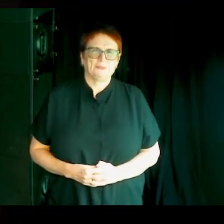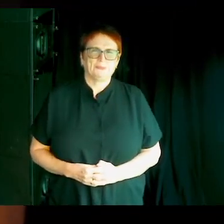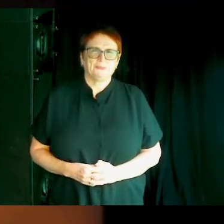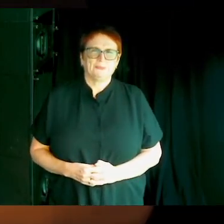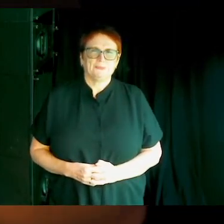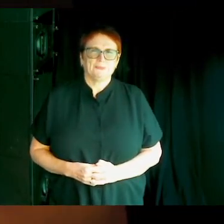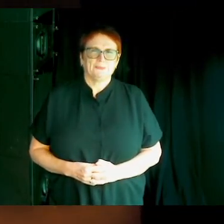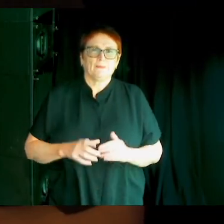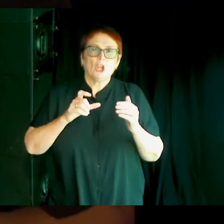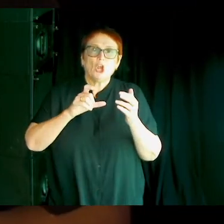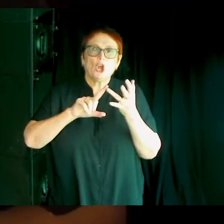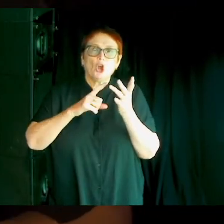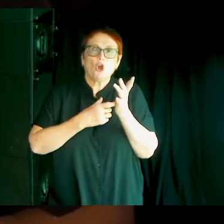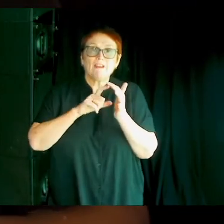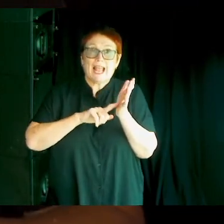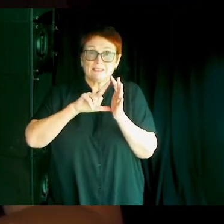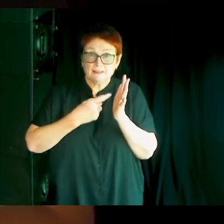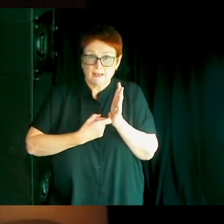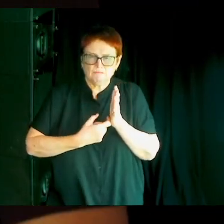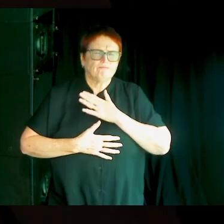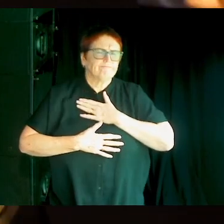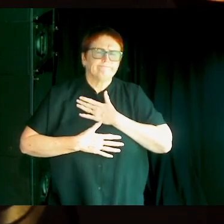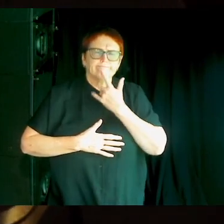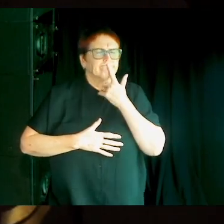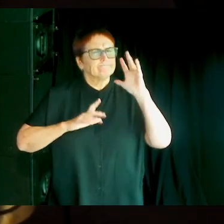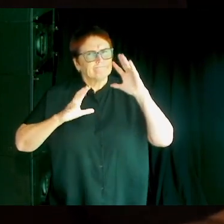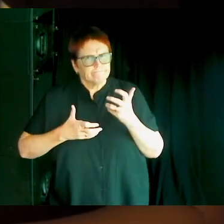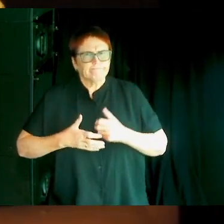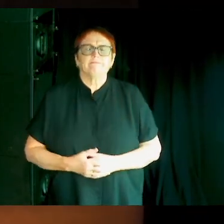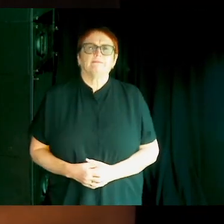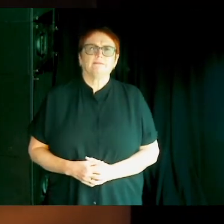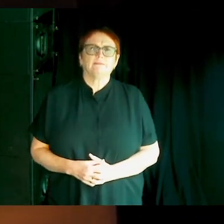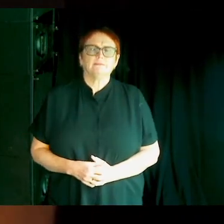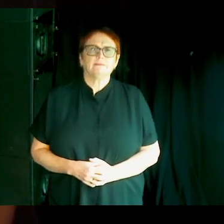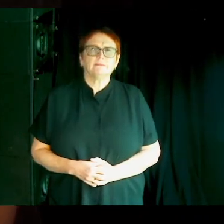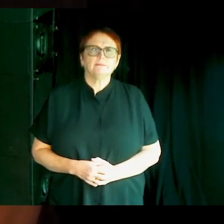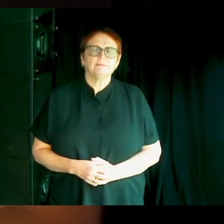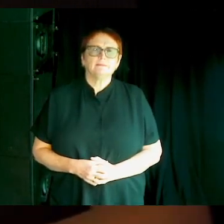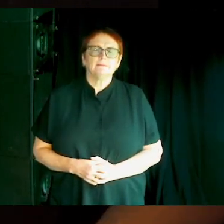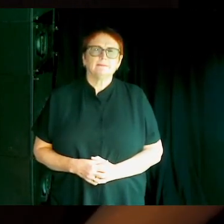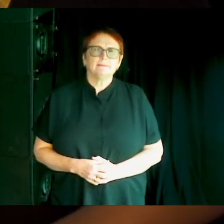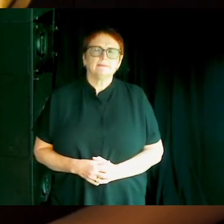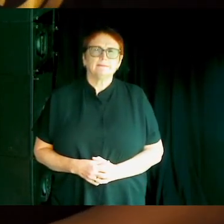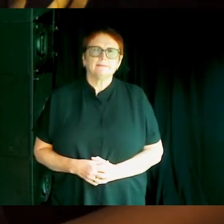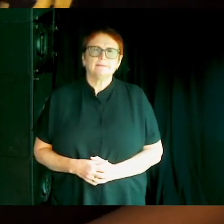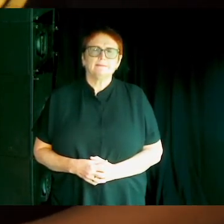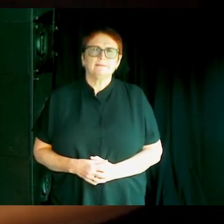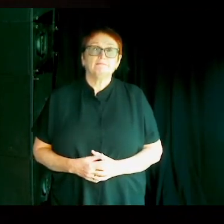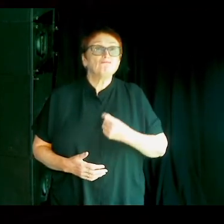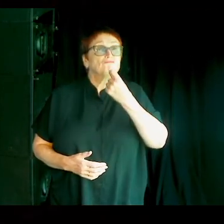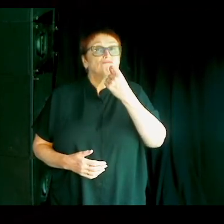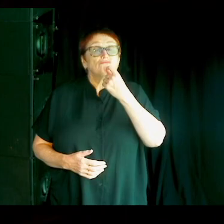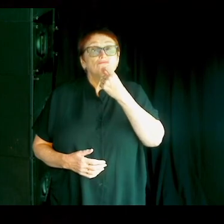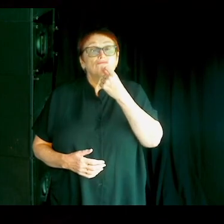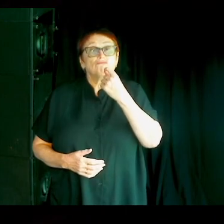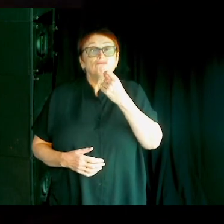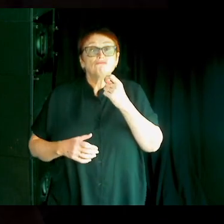coriander do you like coriander I love coriander beautiful so coriander a bit of the chili as well